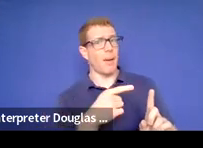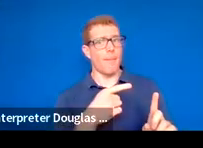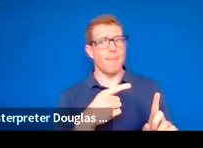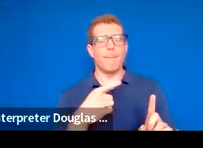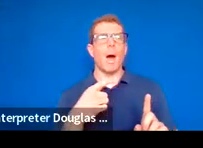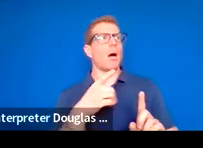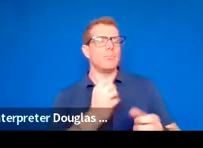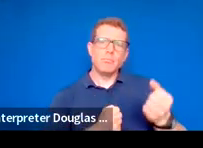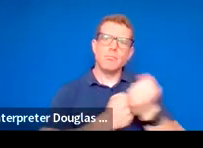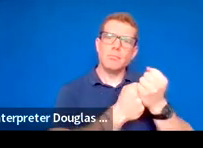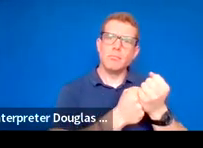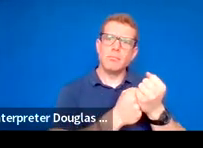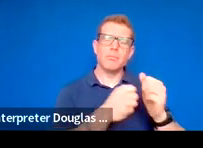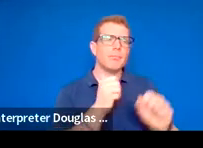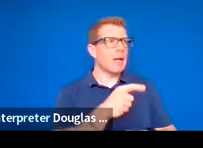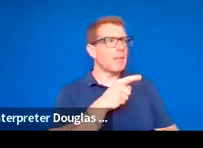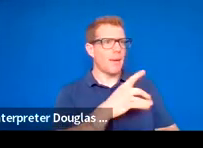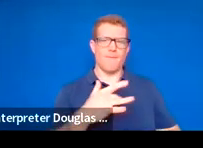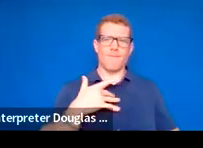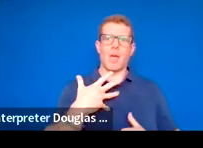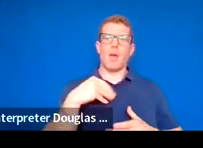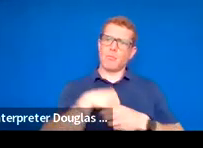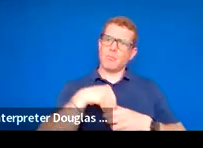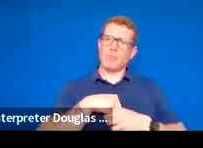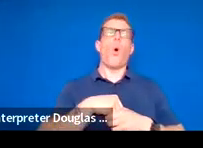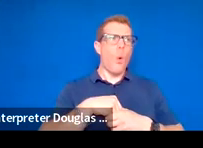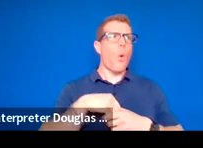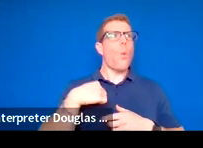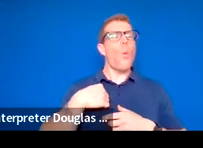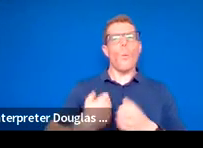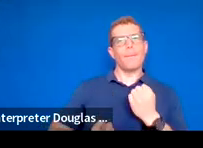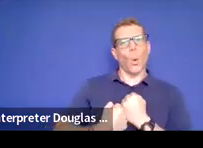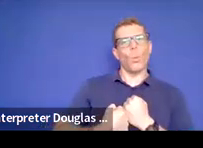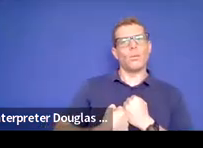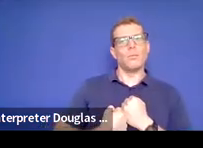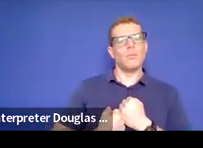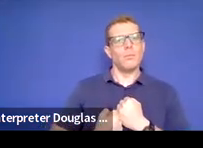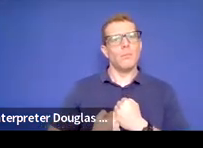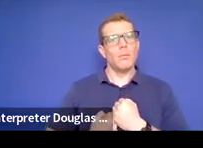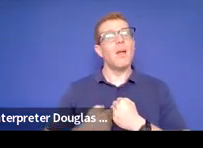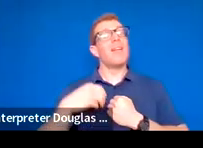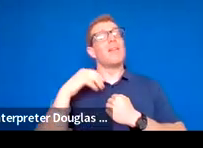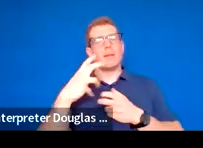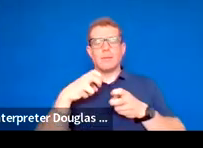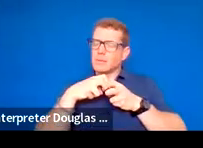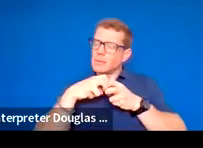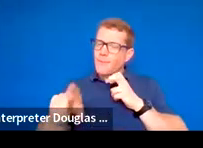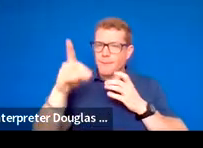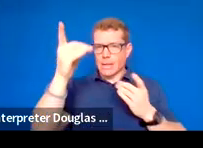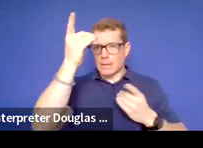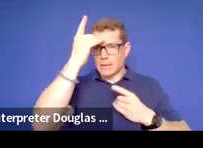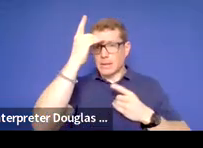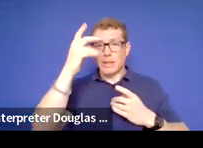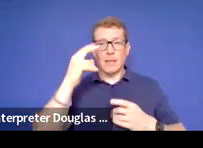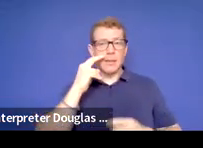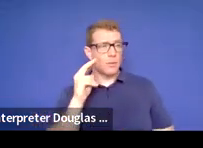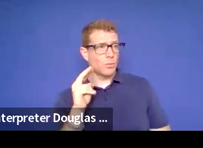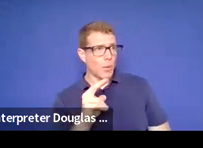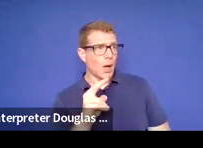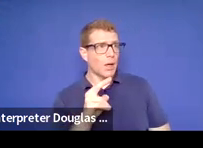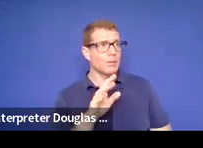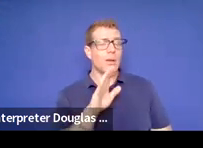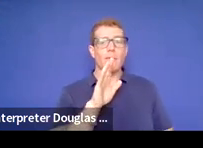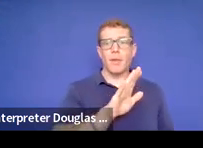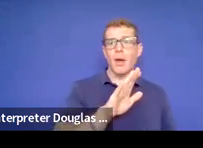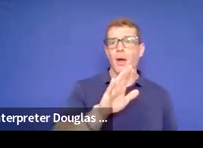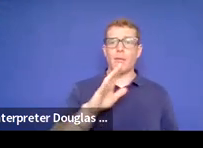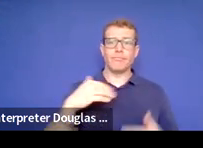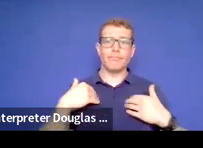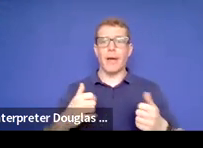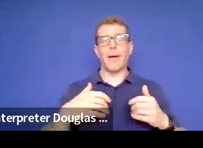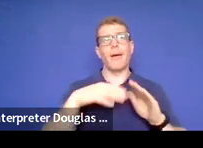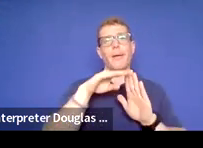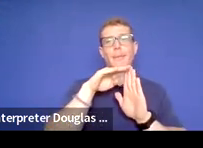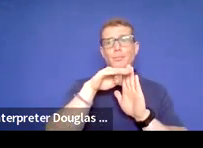Okay, grieve away from them. This is a tough disease to watch your friend slowly, or your loved one slowly move away from you into a disease where they're pretty lonely.